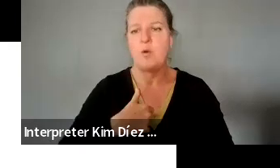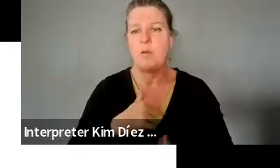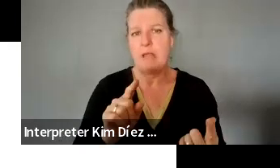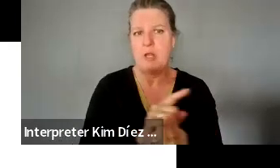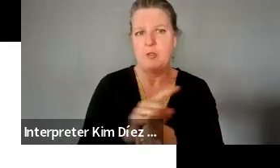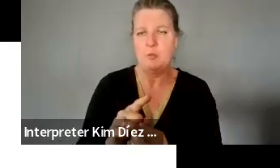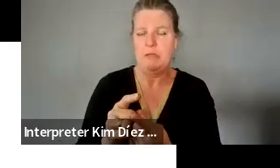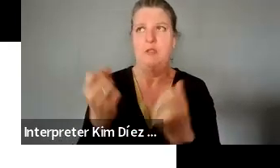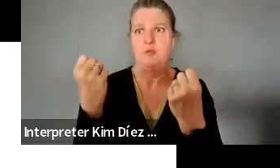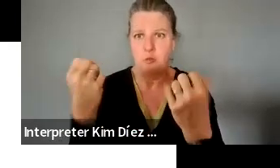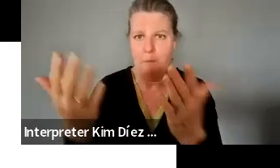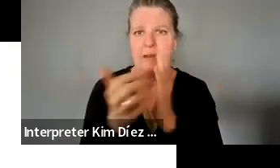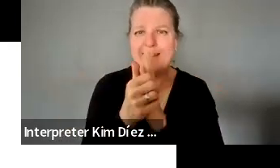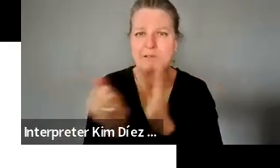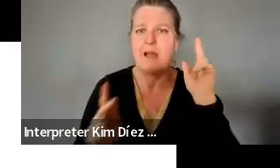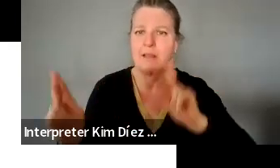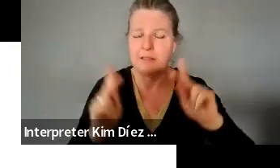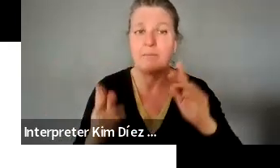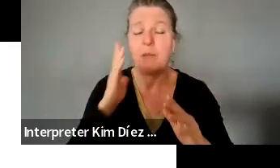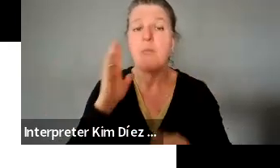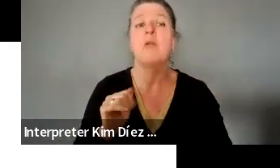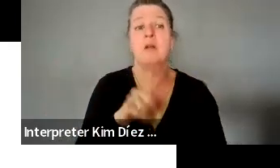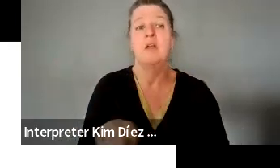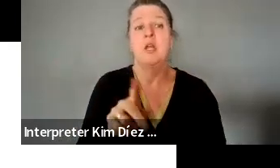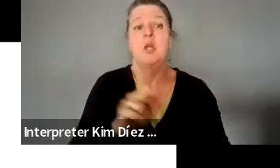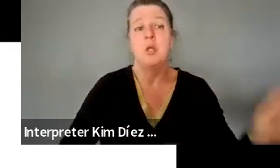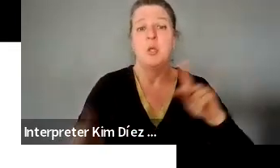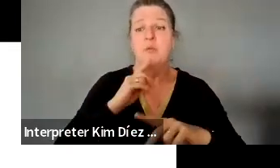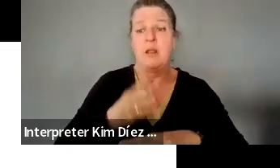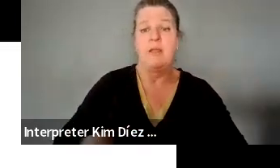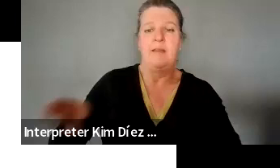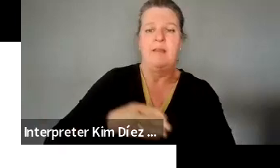And knowing these people has really enriched my professional practice and just enriched my life.